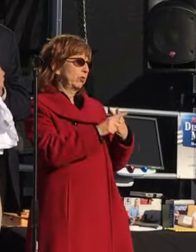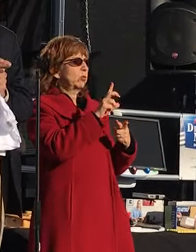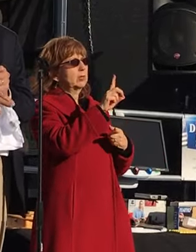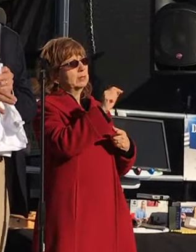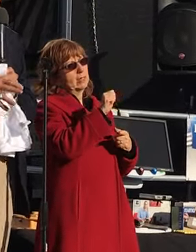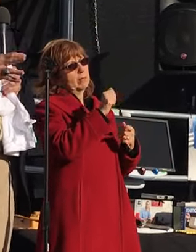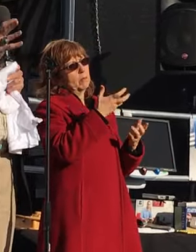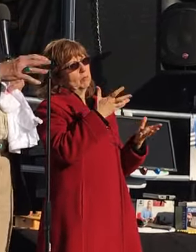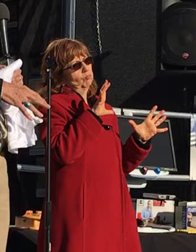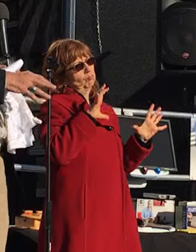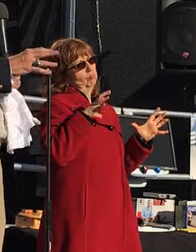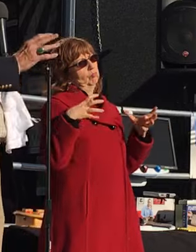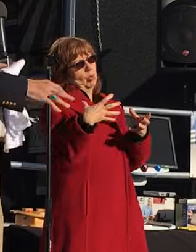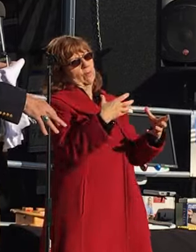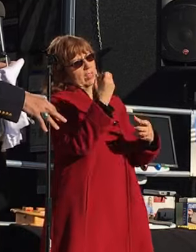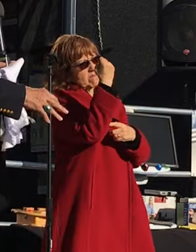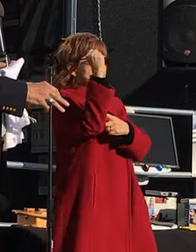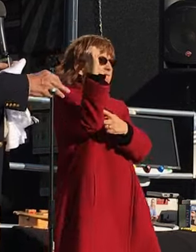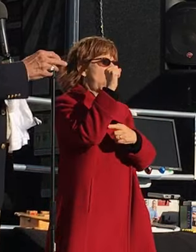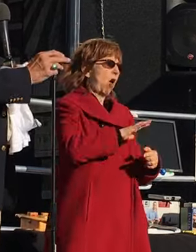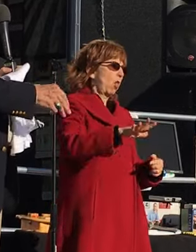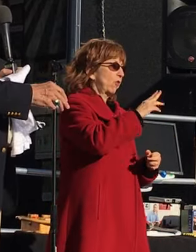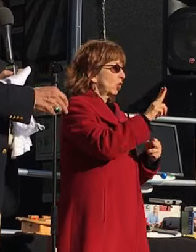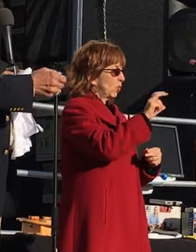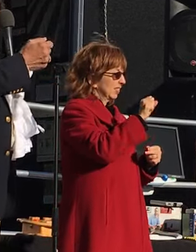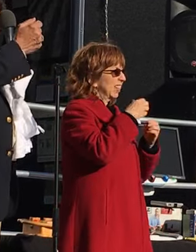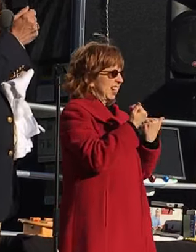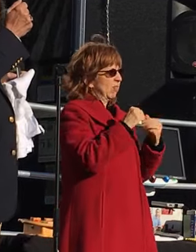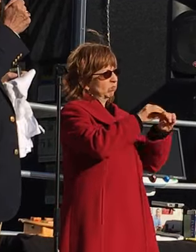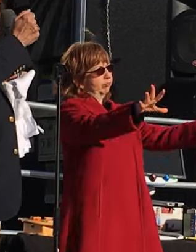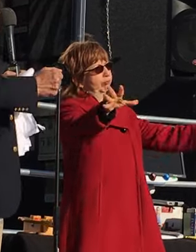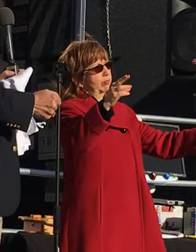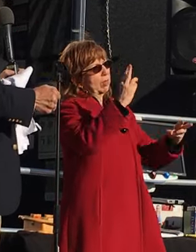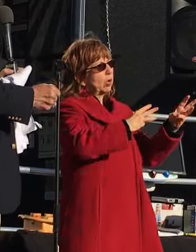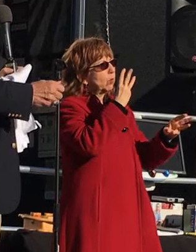over the United States and all over the World so we are so lucky to have such great leaders